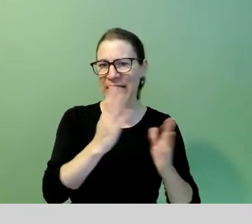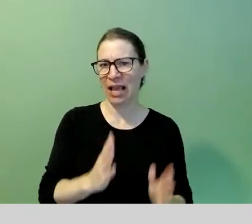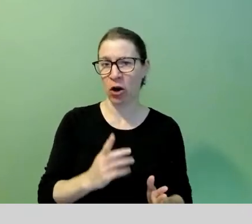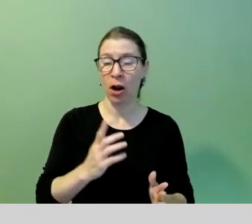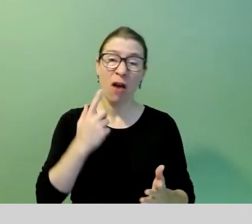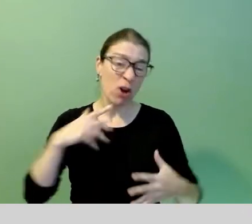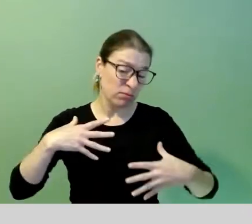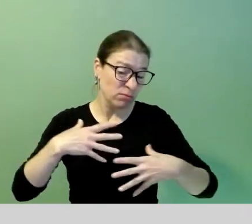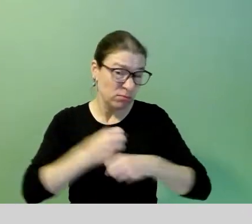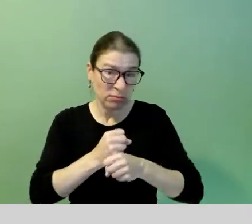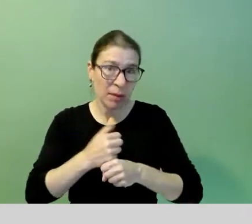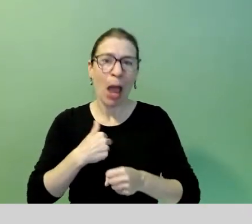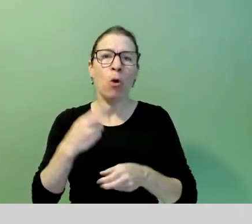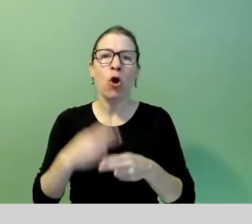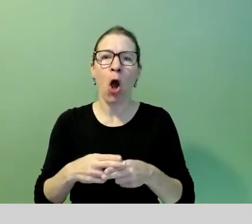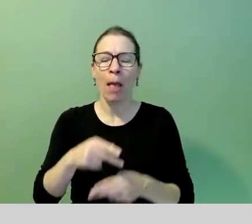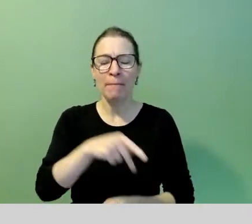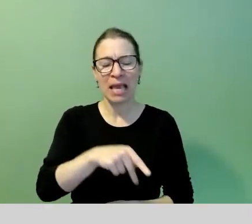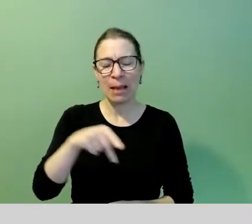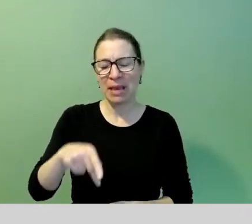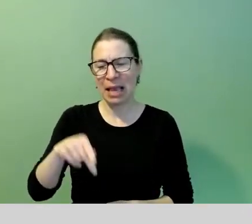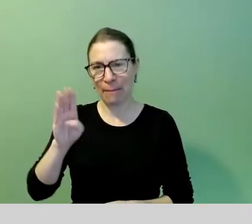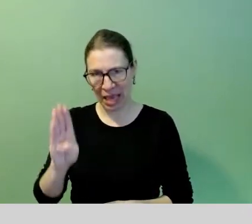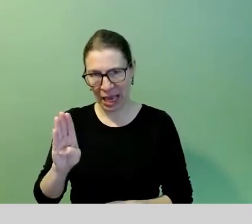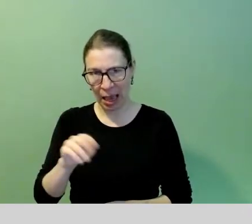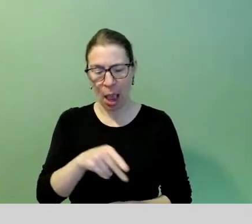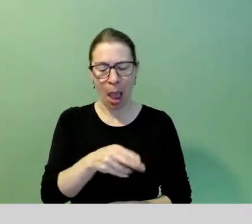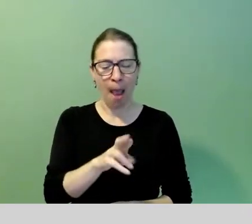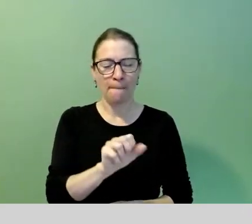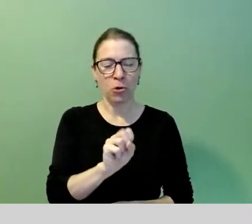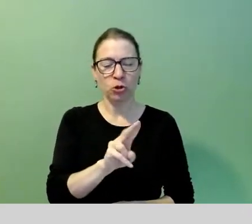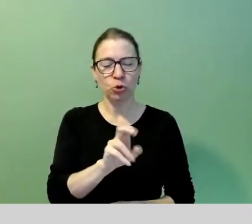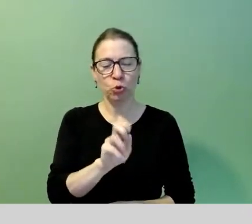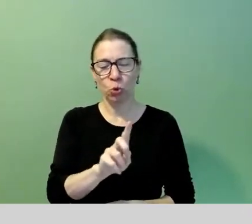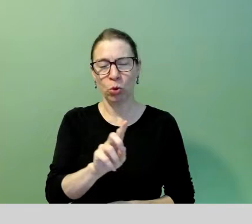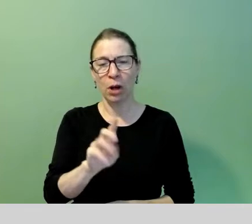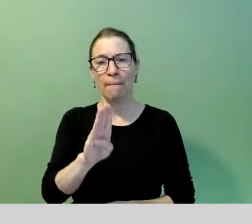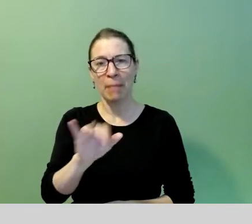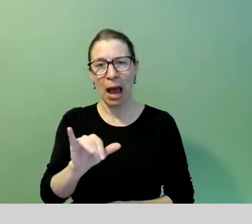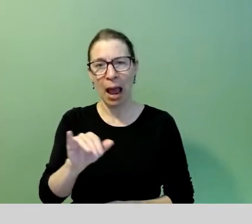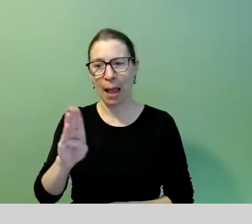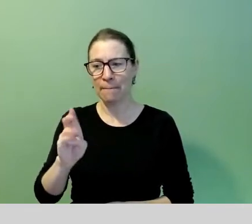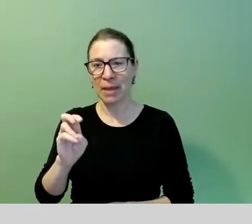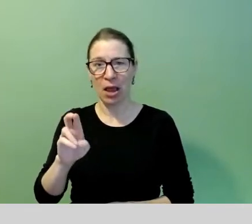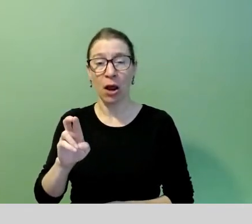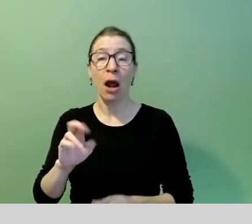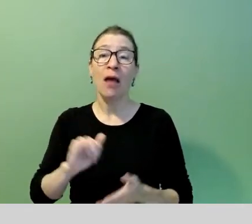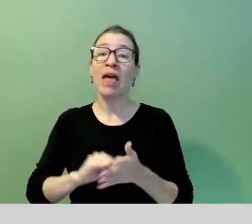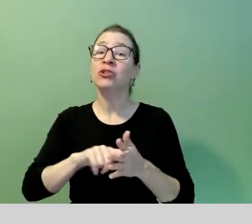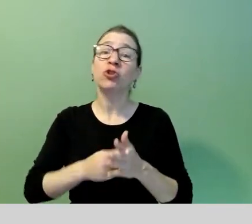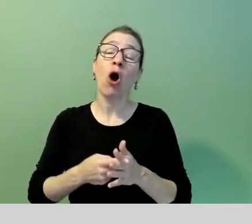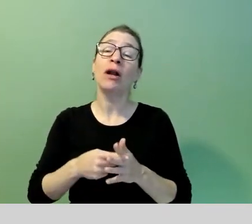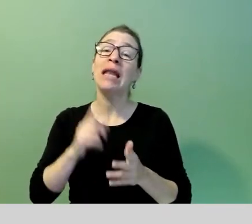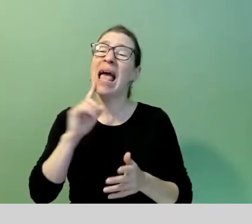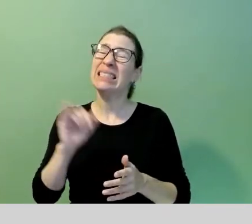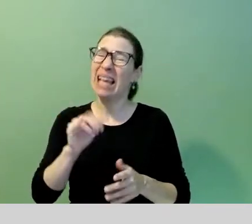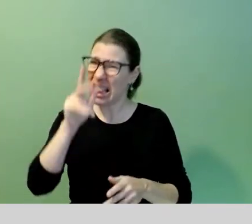for the rest of this talk. PPB started its life as an ill-conceived NVC framework complete with a strong separation